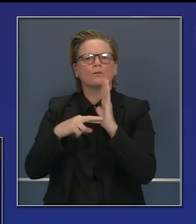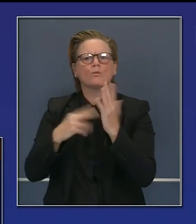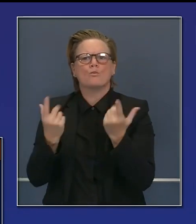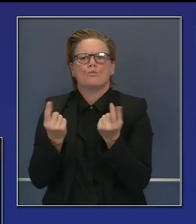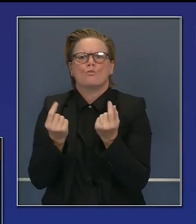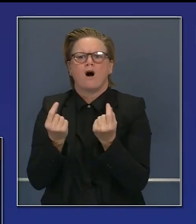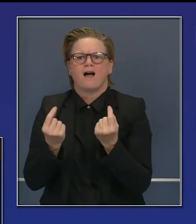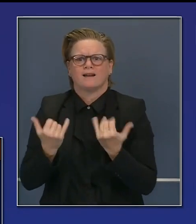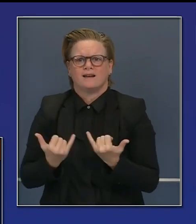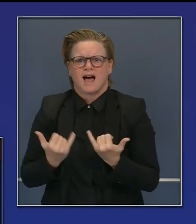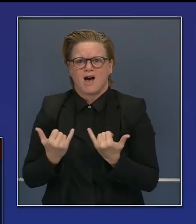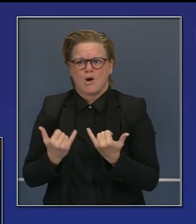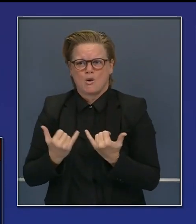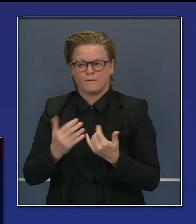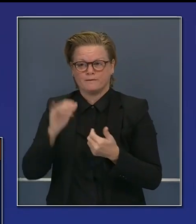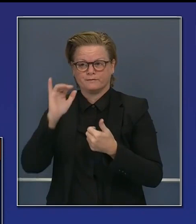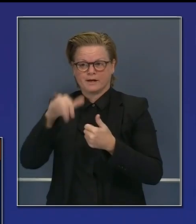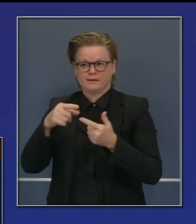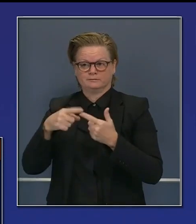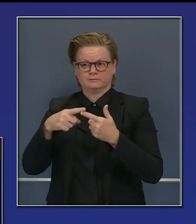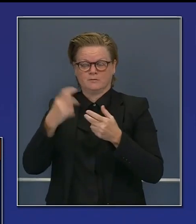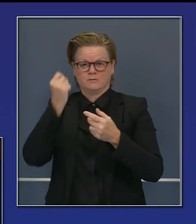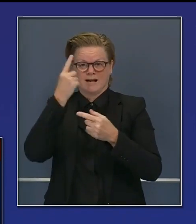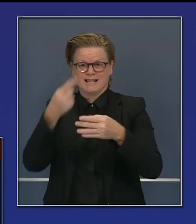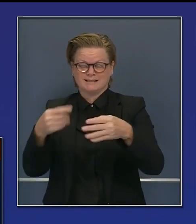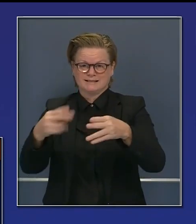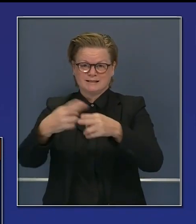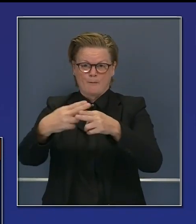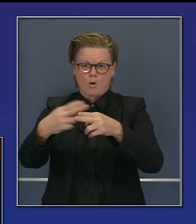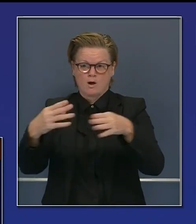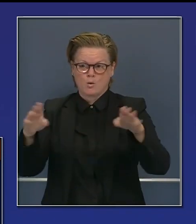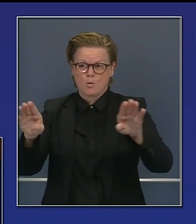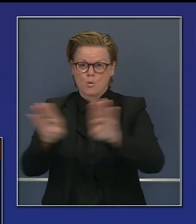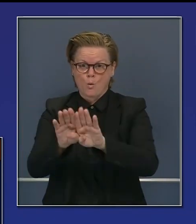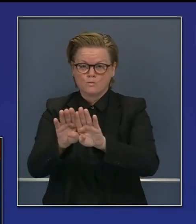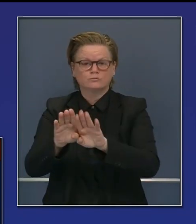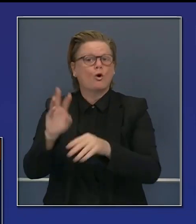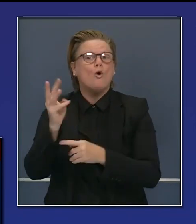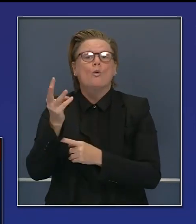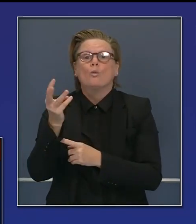OF AUGMENTATION AND NEW PROTOCOLS, AND NEW GUIDELINES? TAKE A LOOK, HERE, WE ARE